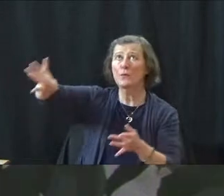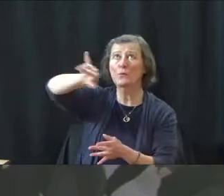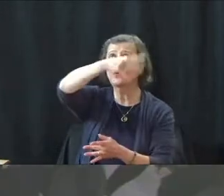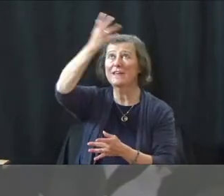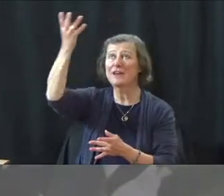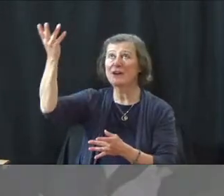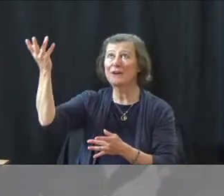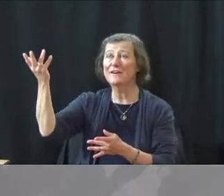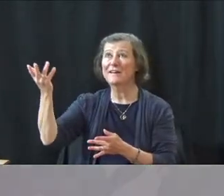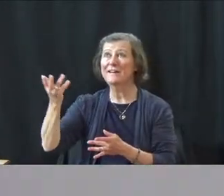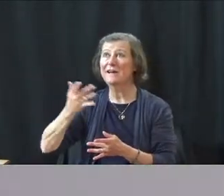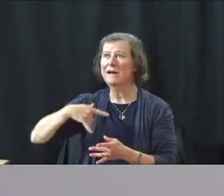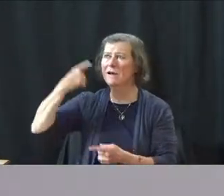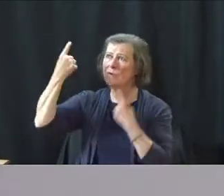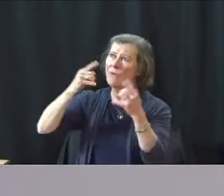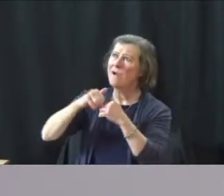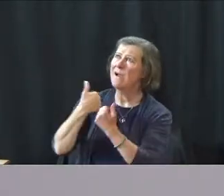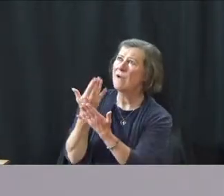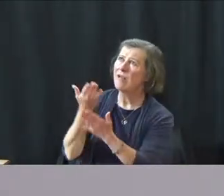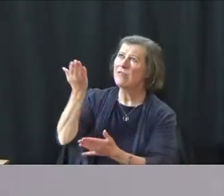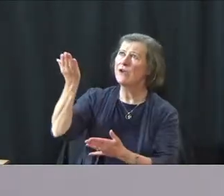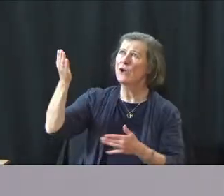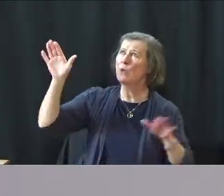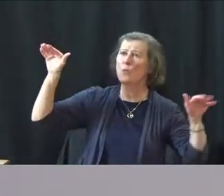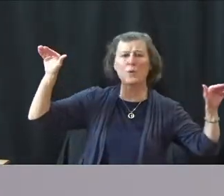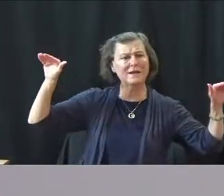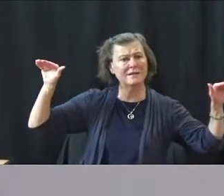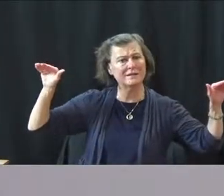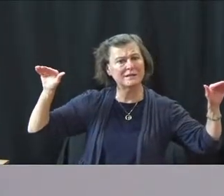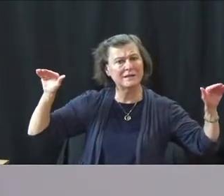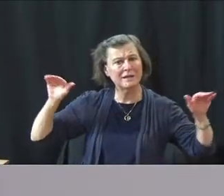“I wonder how they got their wings and how they learned to fly.